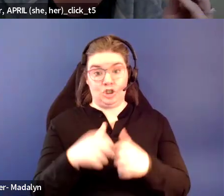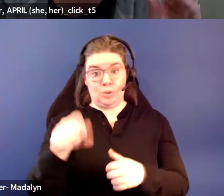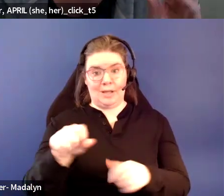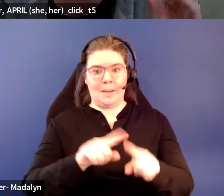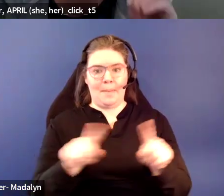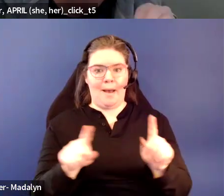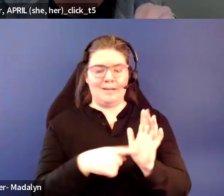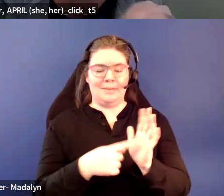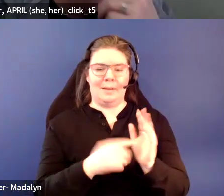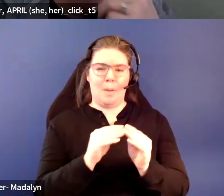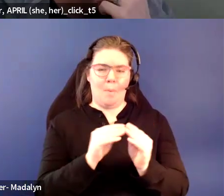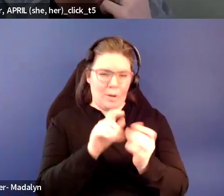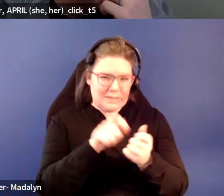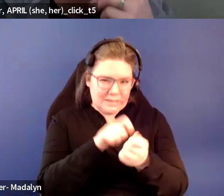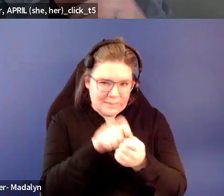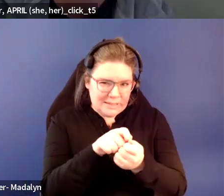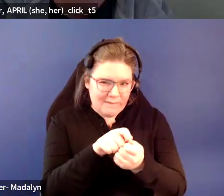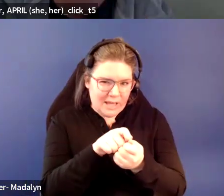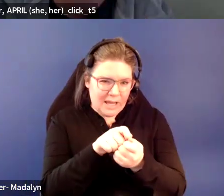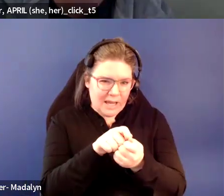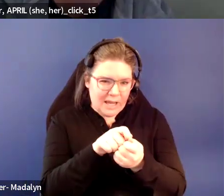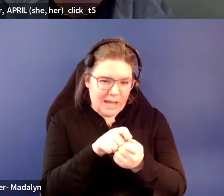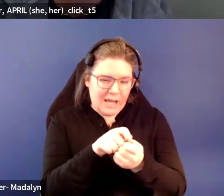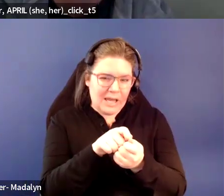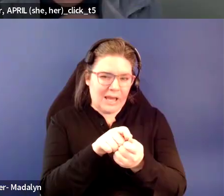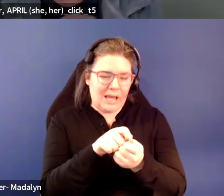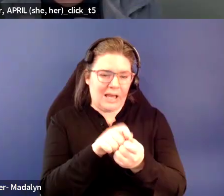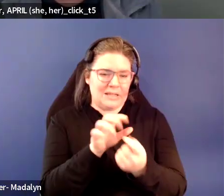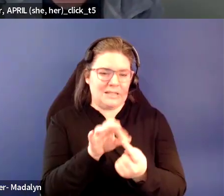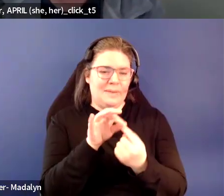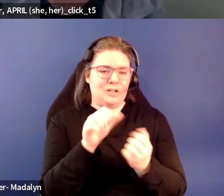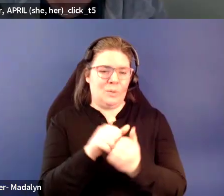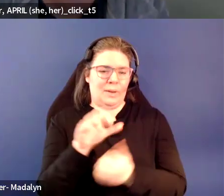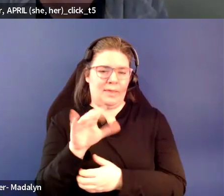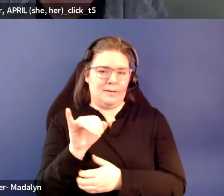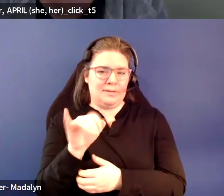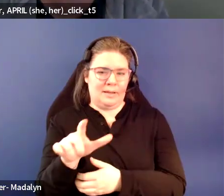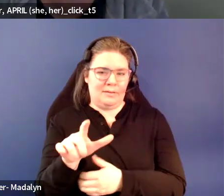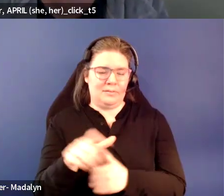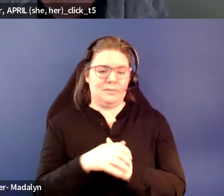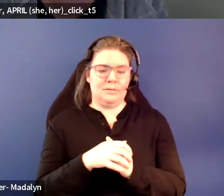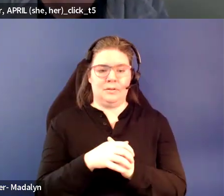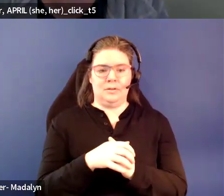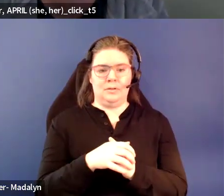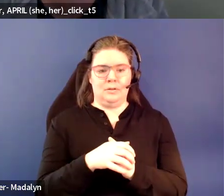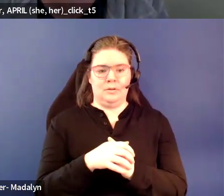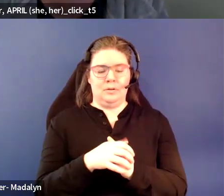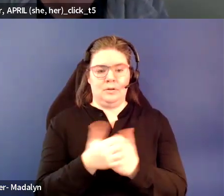Sierra Royster, APRIL (she, her): niche space when we're talking about sales that looks and building some of those Sierra Royster, APRIL (she, her): community partners.